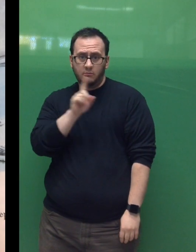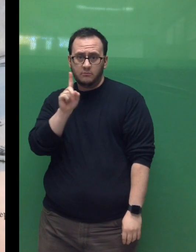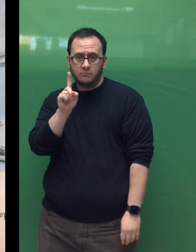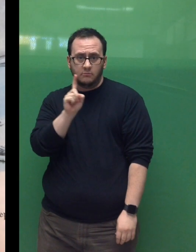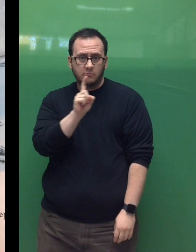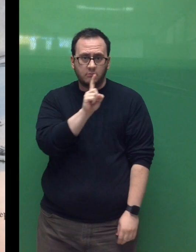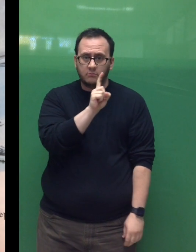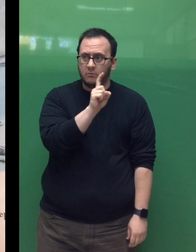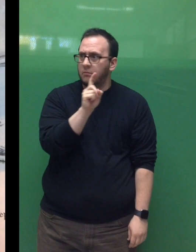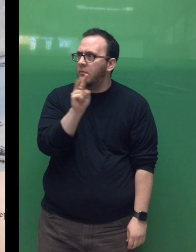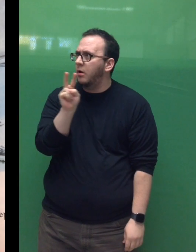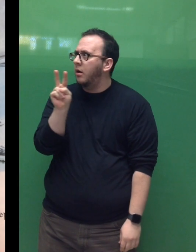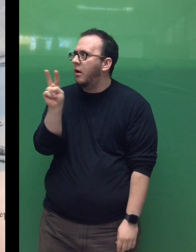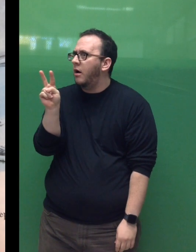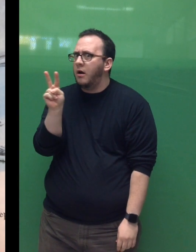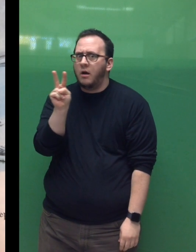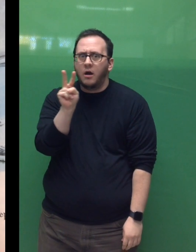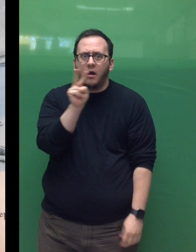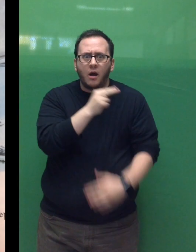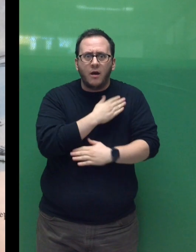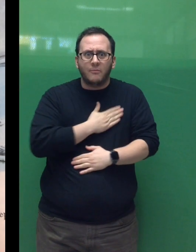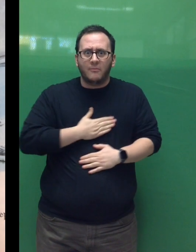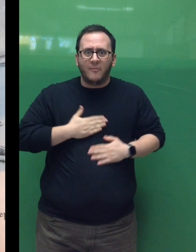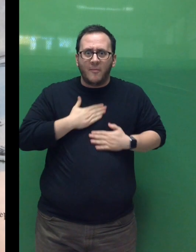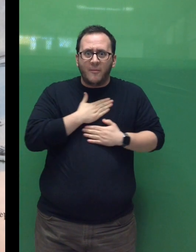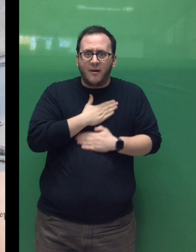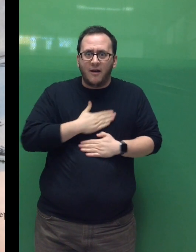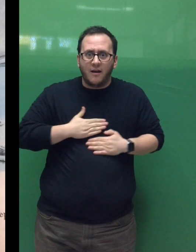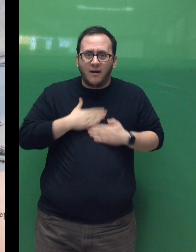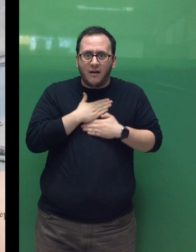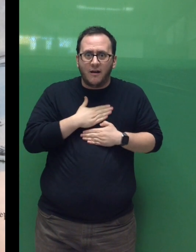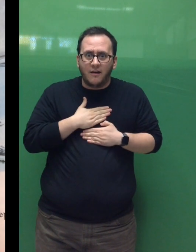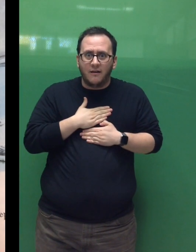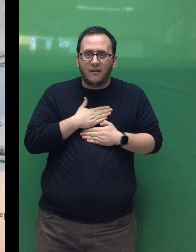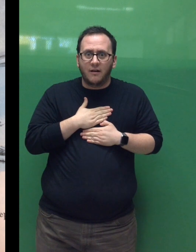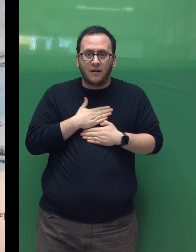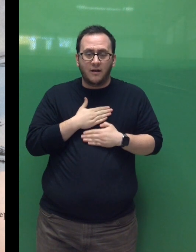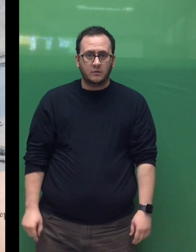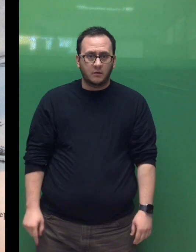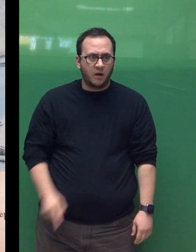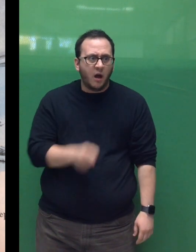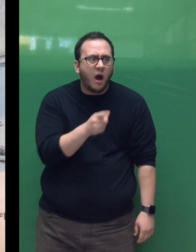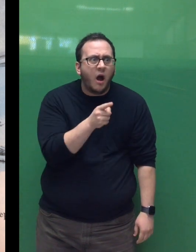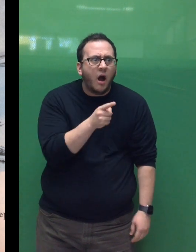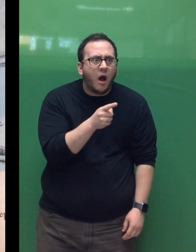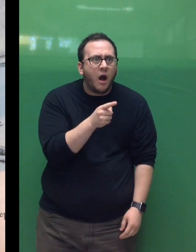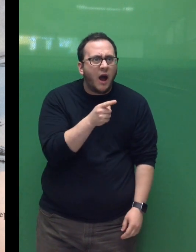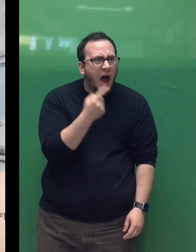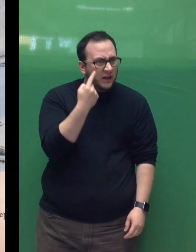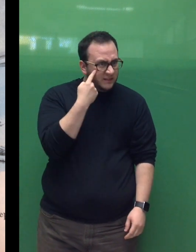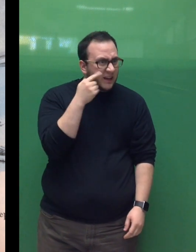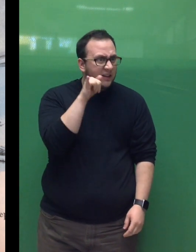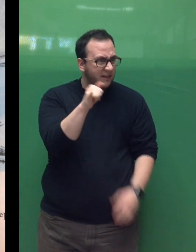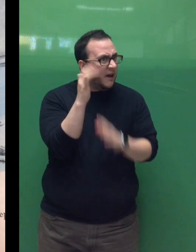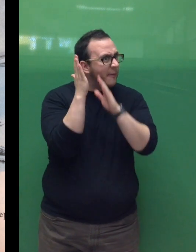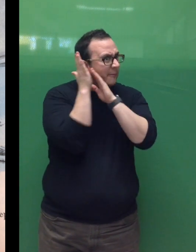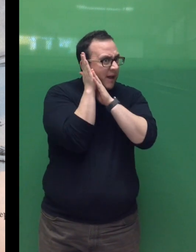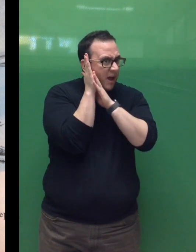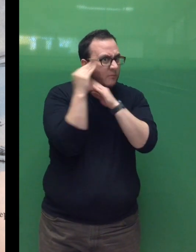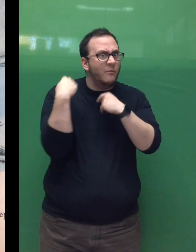He wandered around admiring the furniture. "This must be in bed," he said.